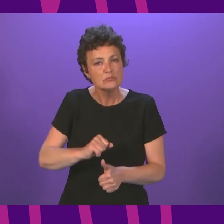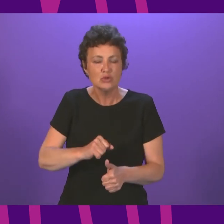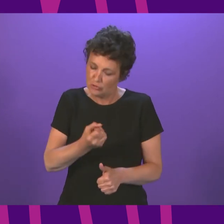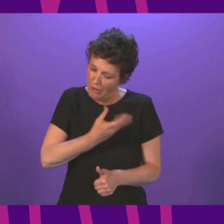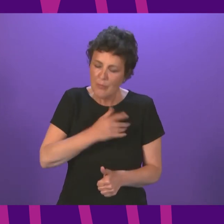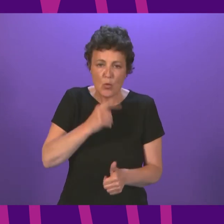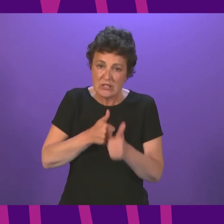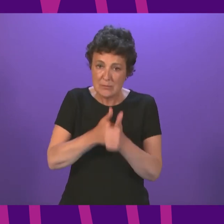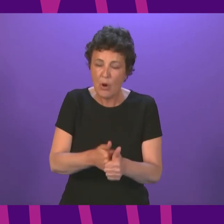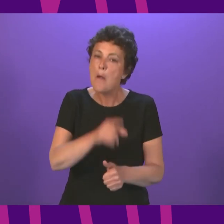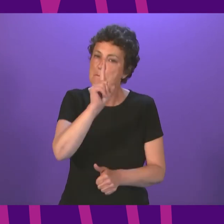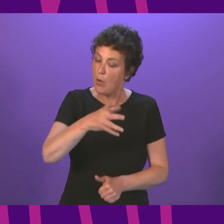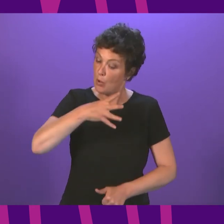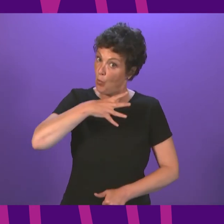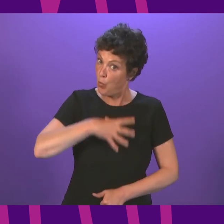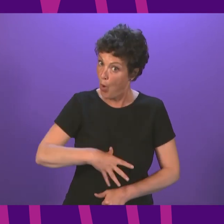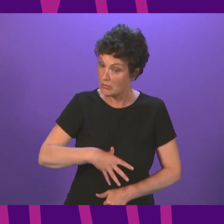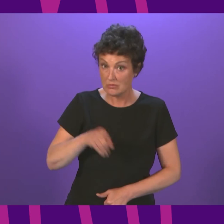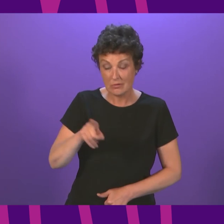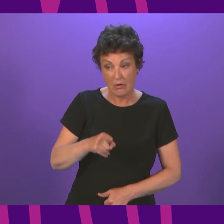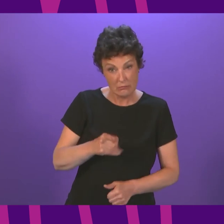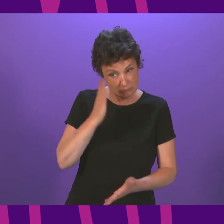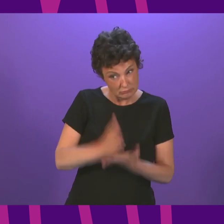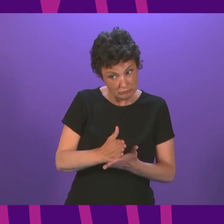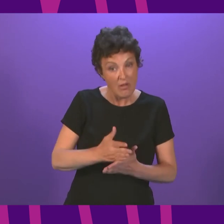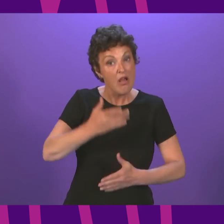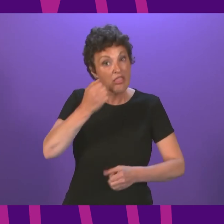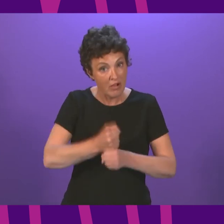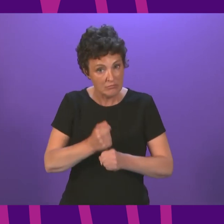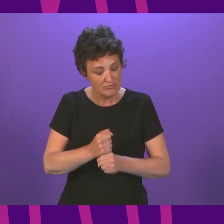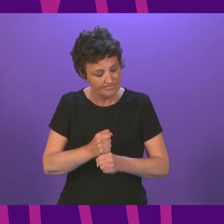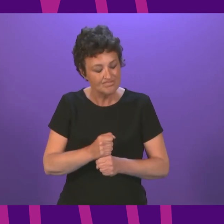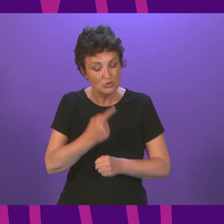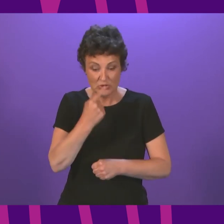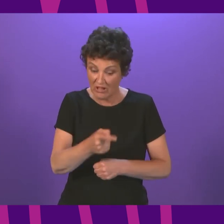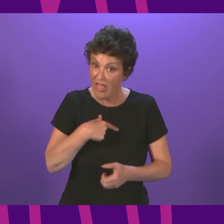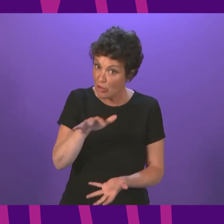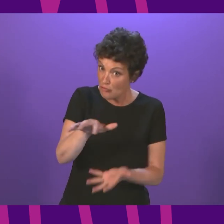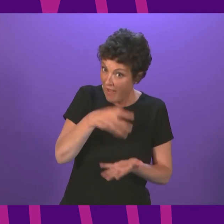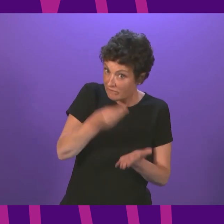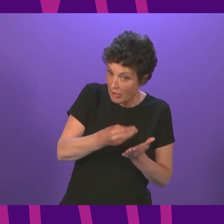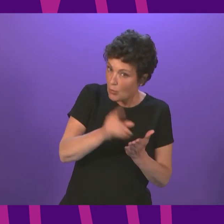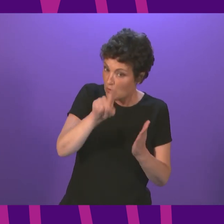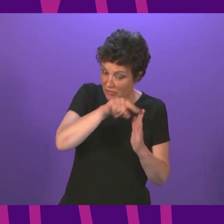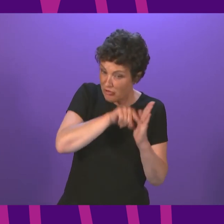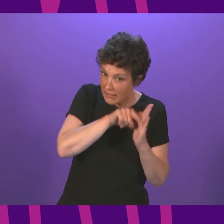the limited scope of the bill and the fact that there is a debate to be had about the